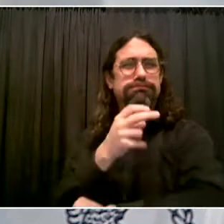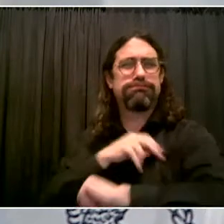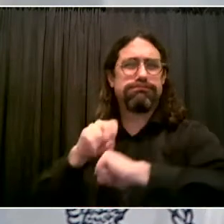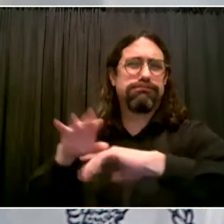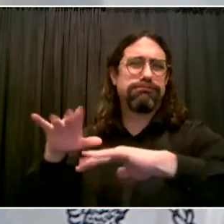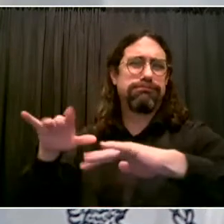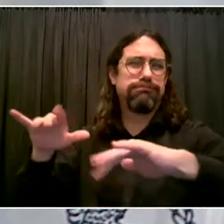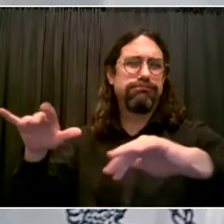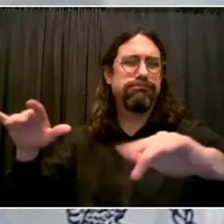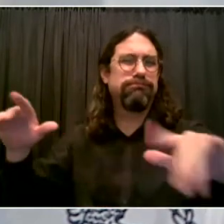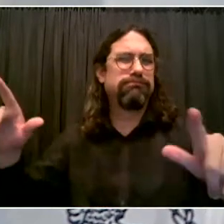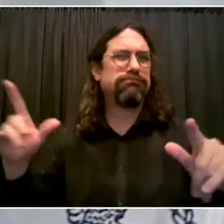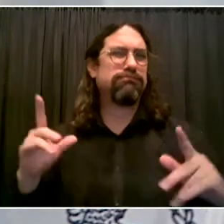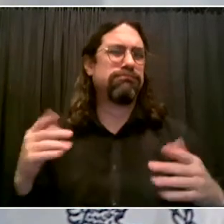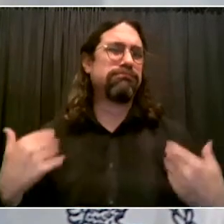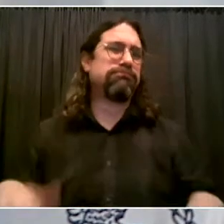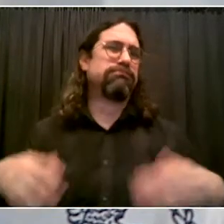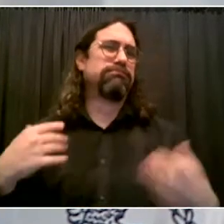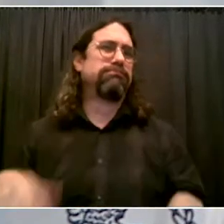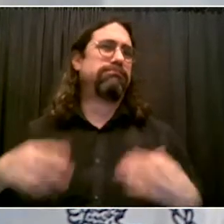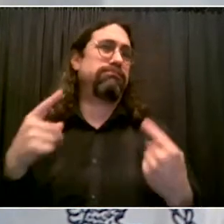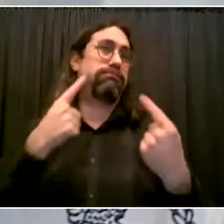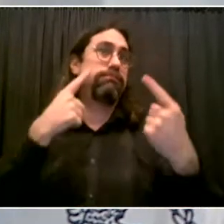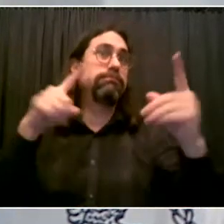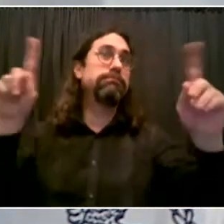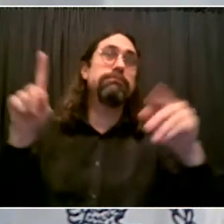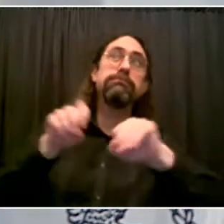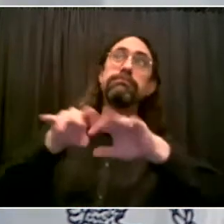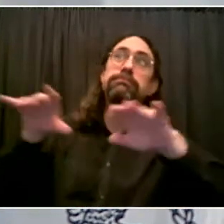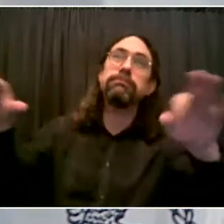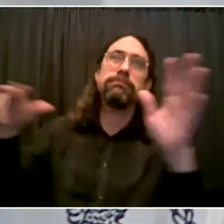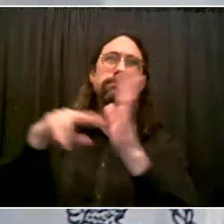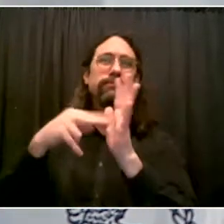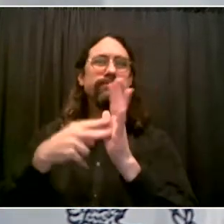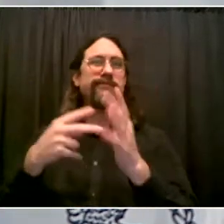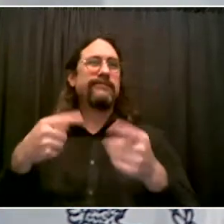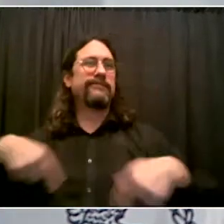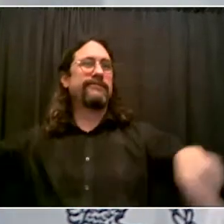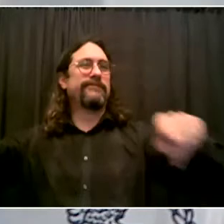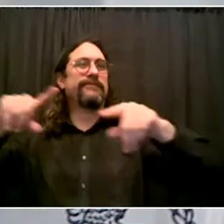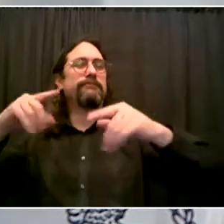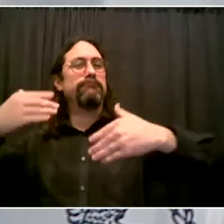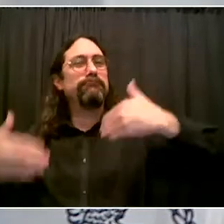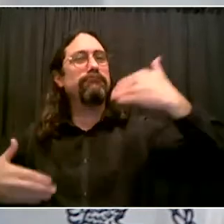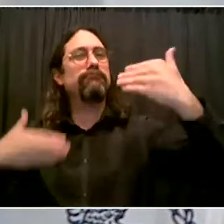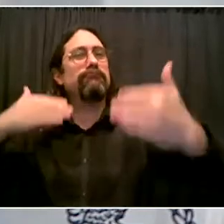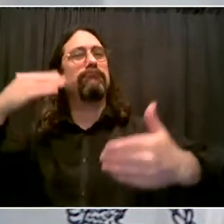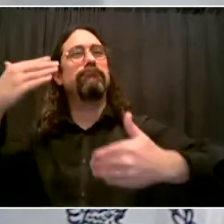THIS IS THE KEY FOR THE COME BACK GETTING THE MAXIMUM NUMBER